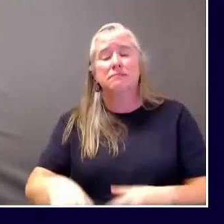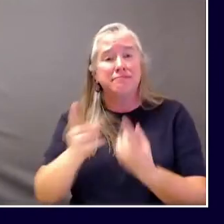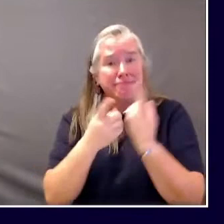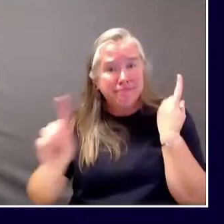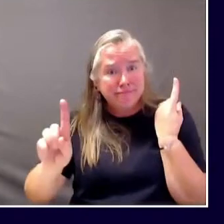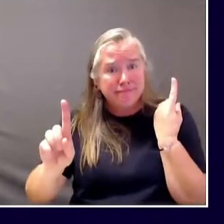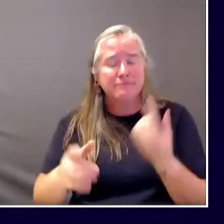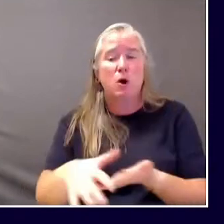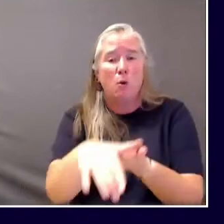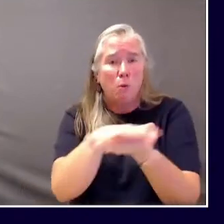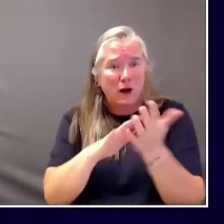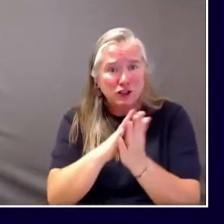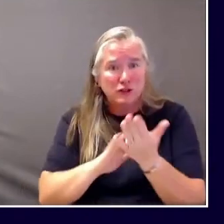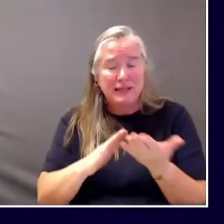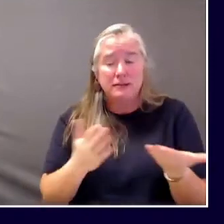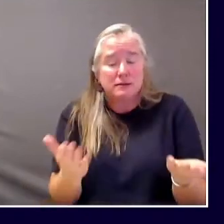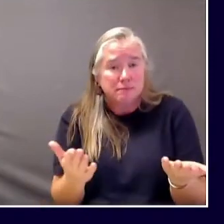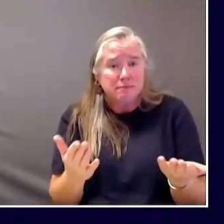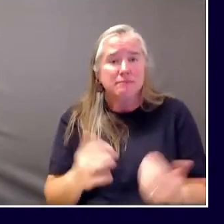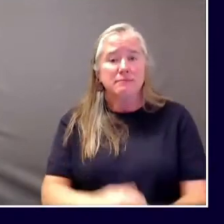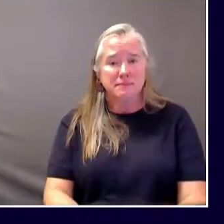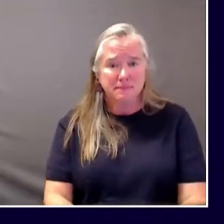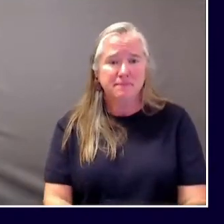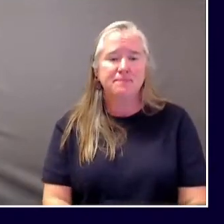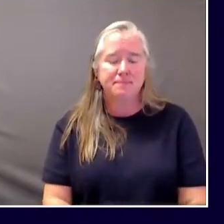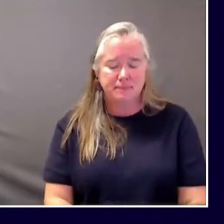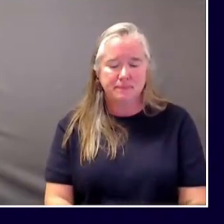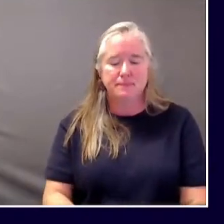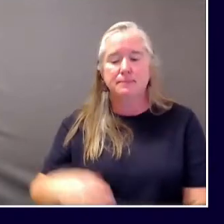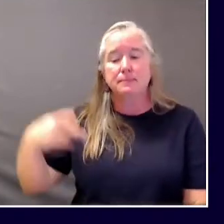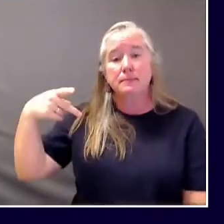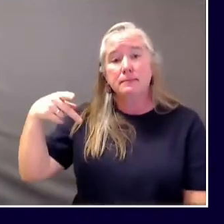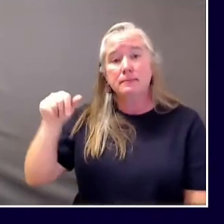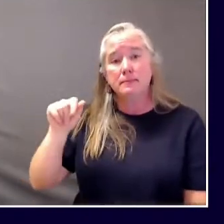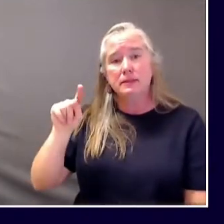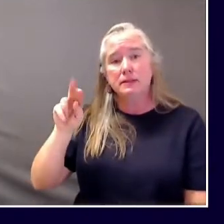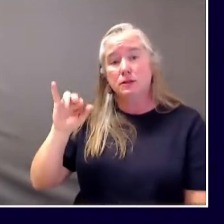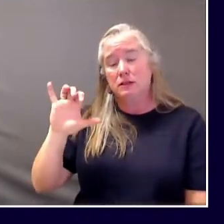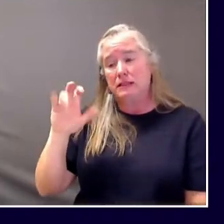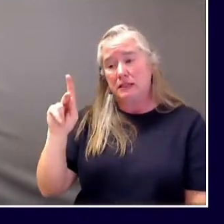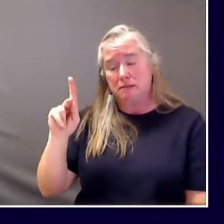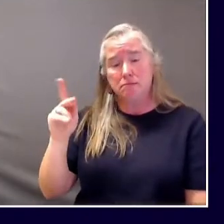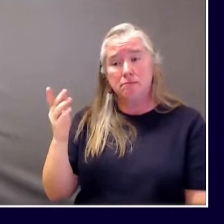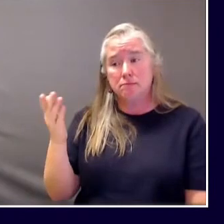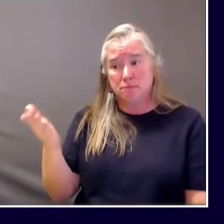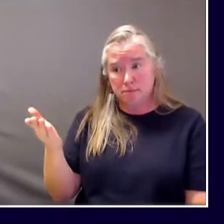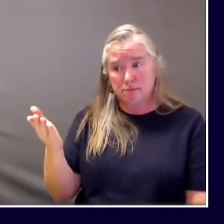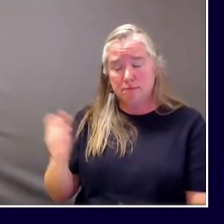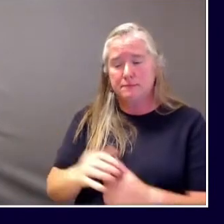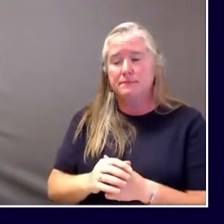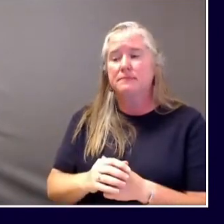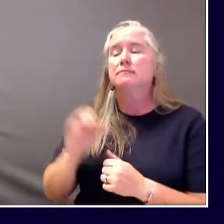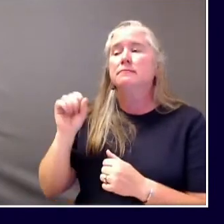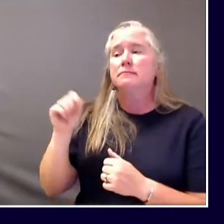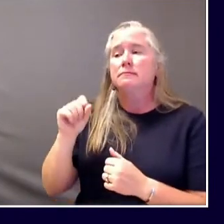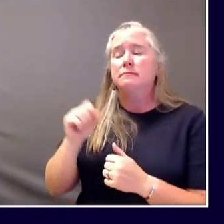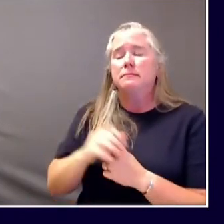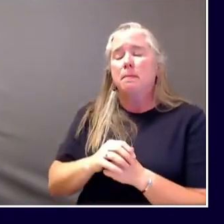thank you very much the sort of piggy backing on